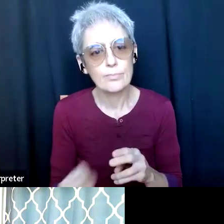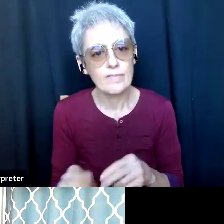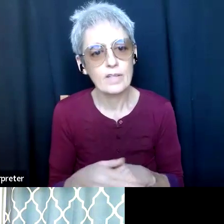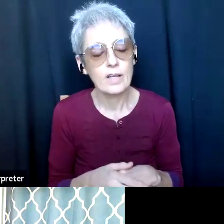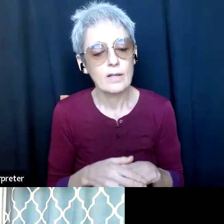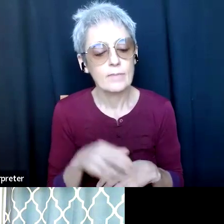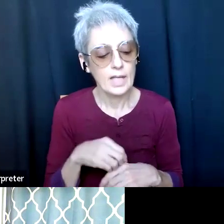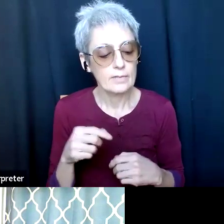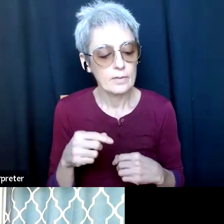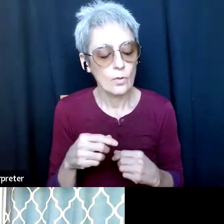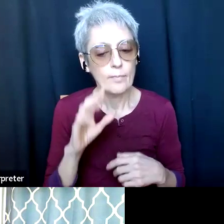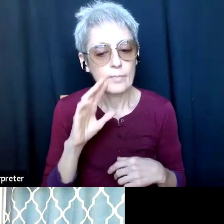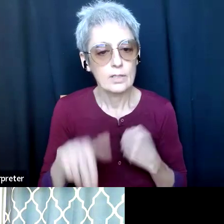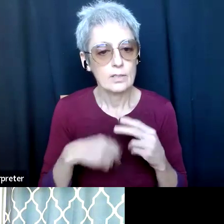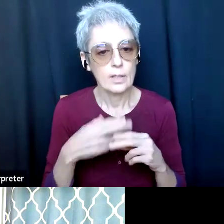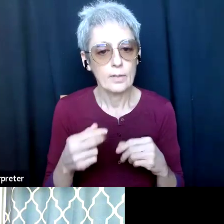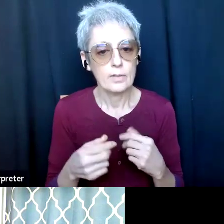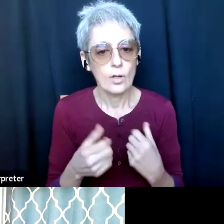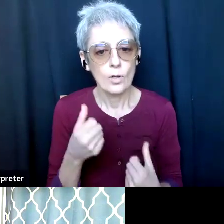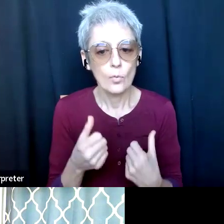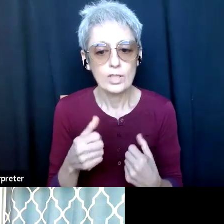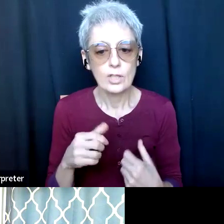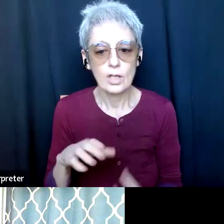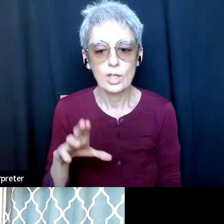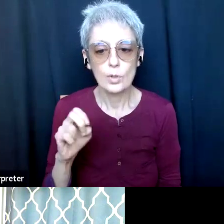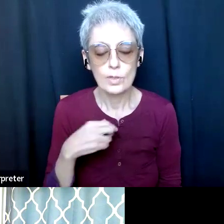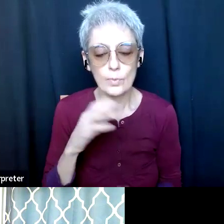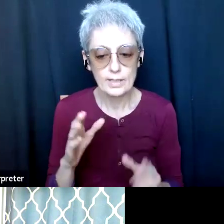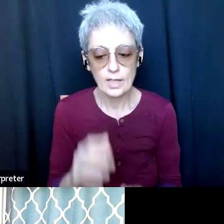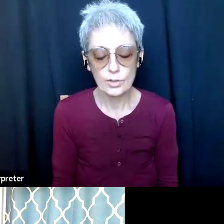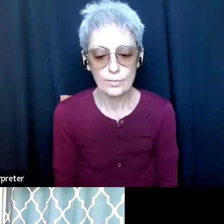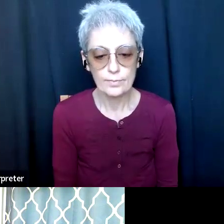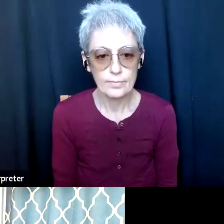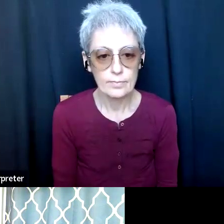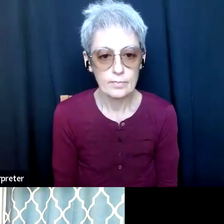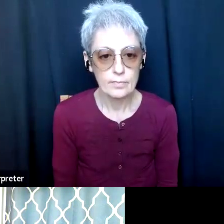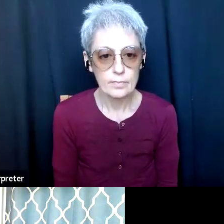and how far they are driven by a similar underlying mechanism.